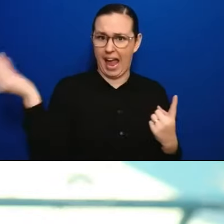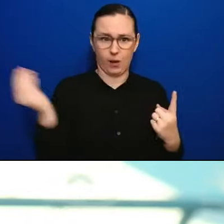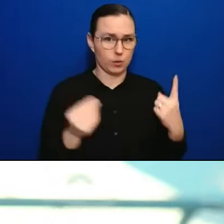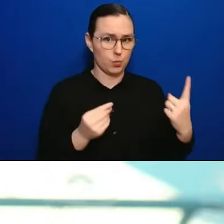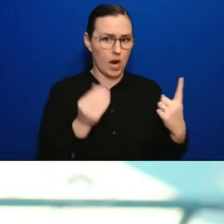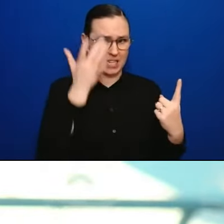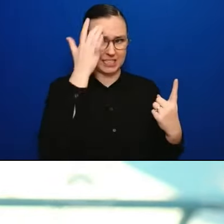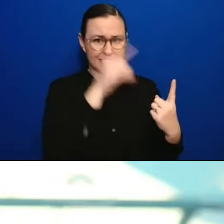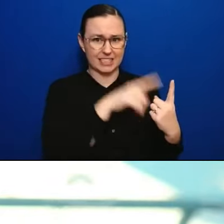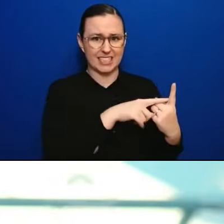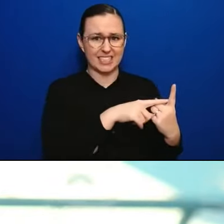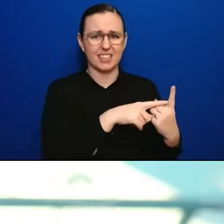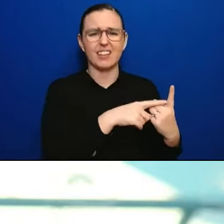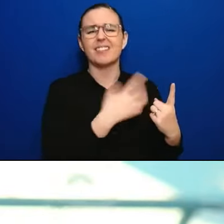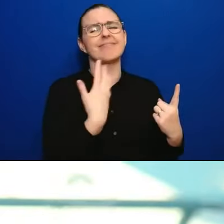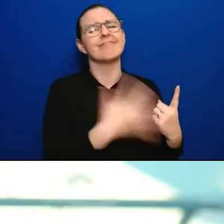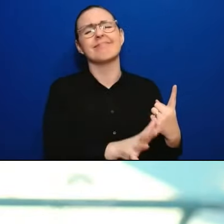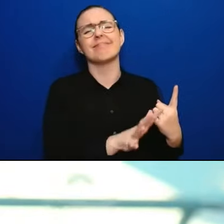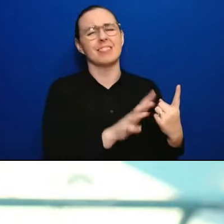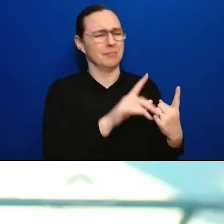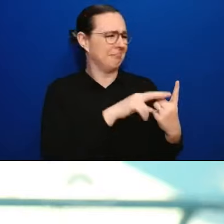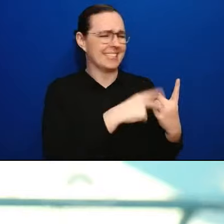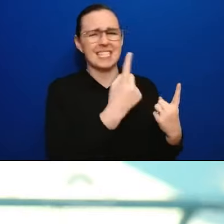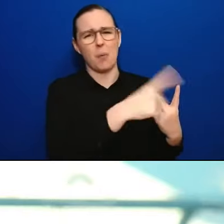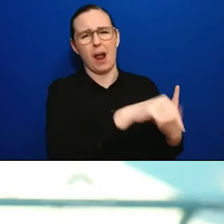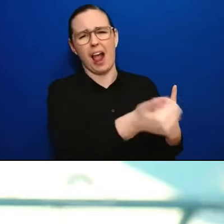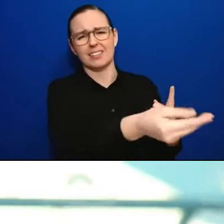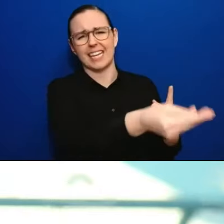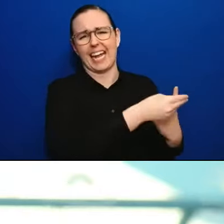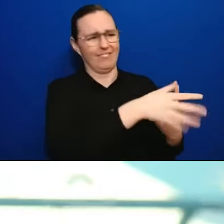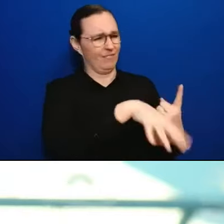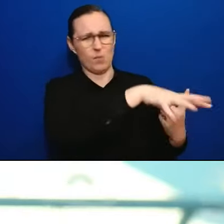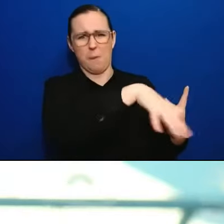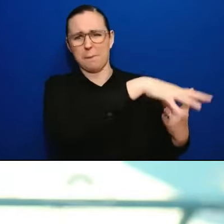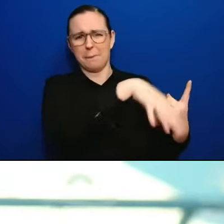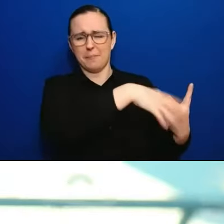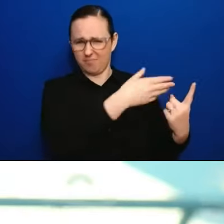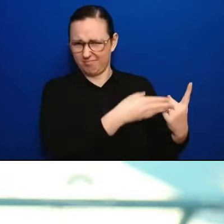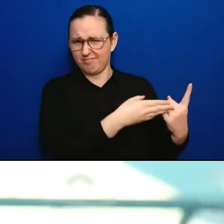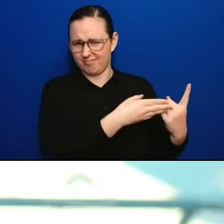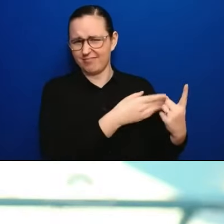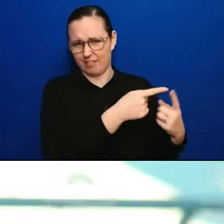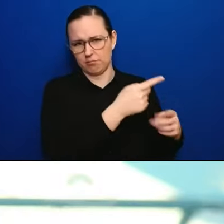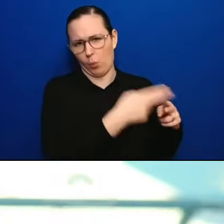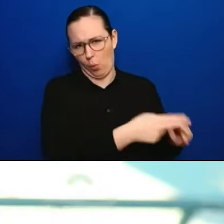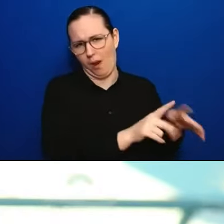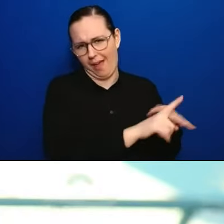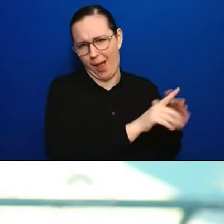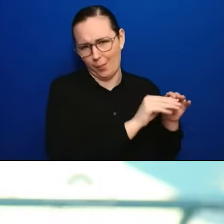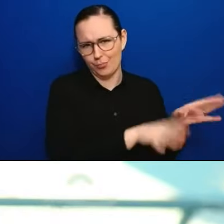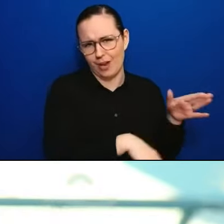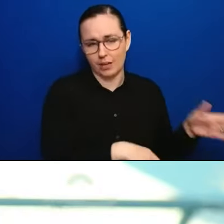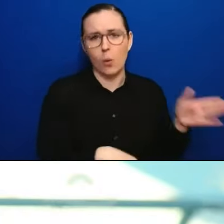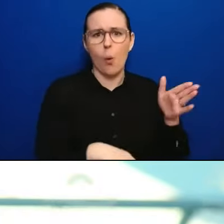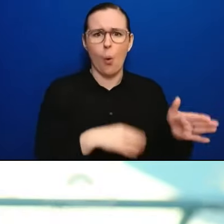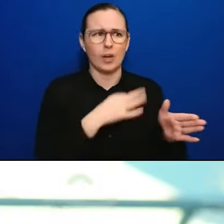positive case in a resident. Or more than one case in a